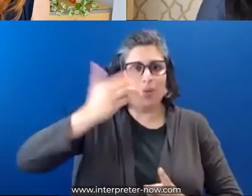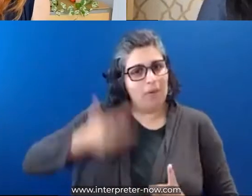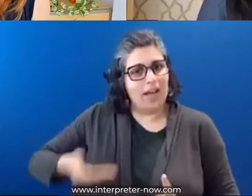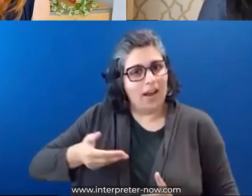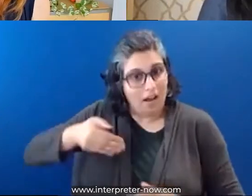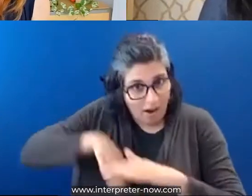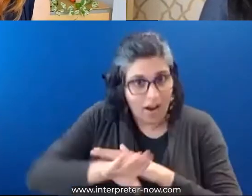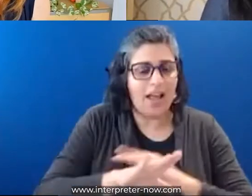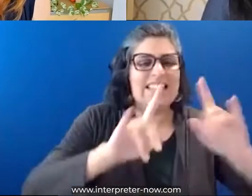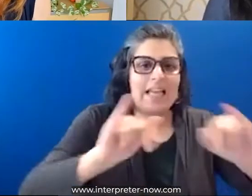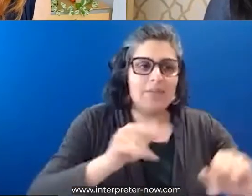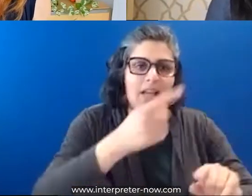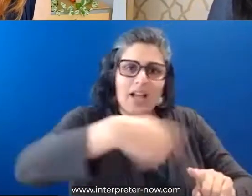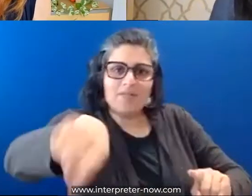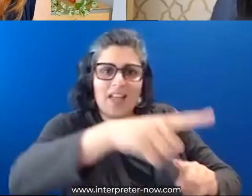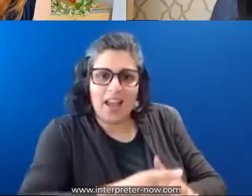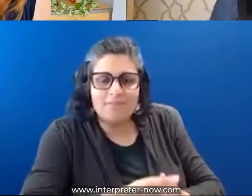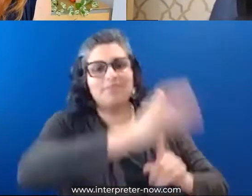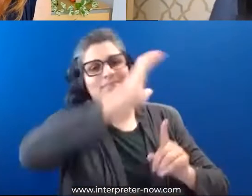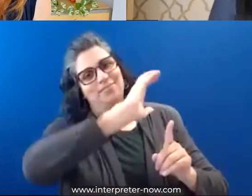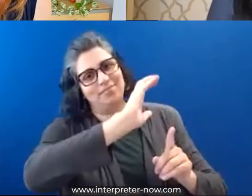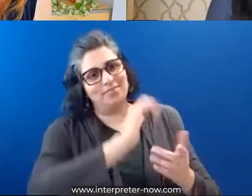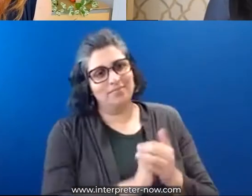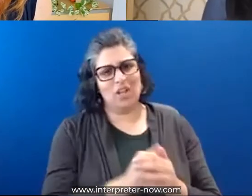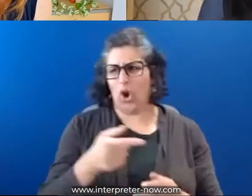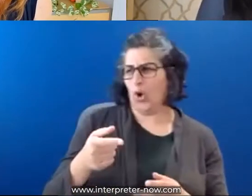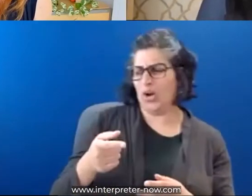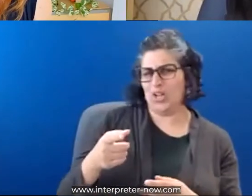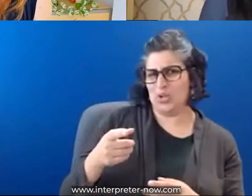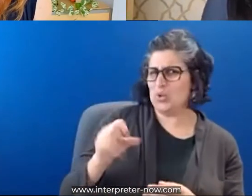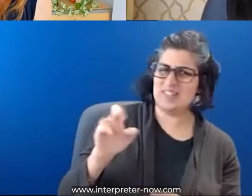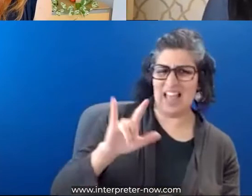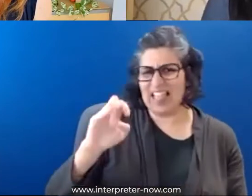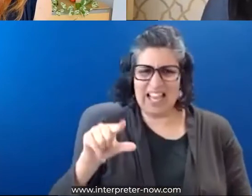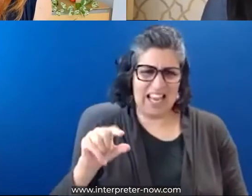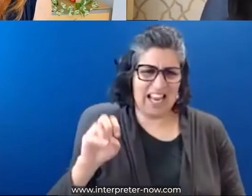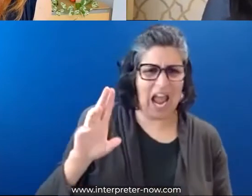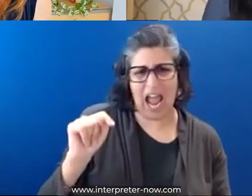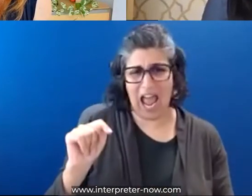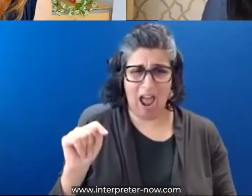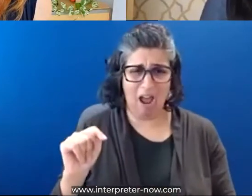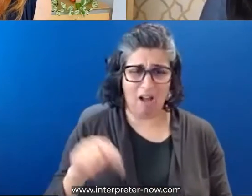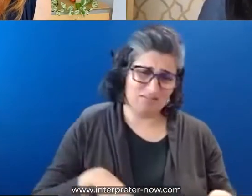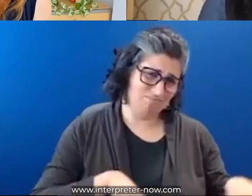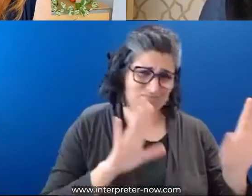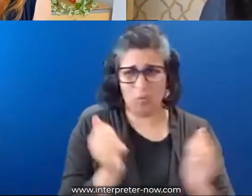That's how we actually build partnership. People ask me, "Oh, are you selling out when you do this work with Republicans in this